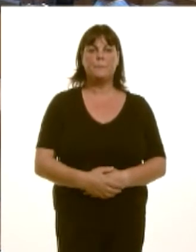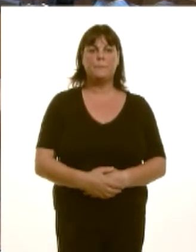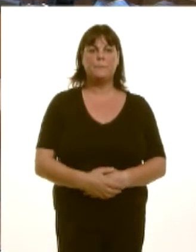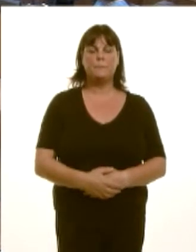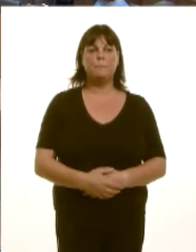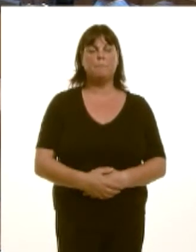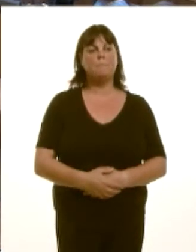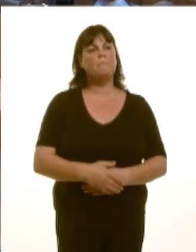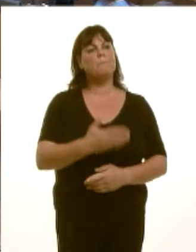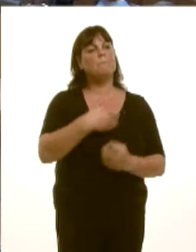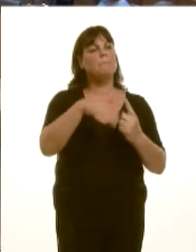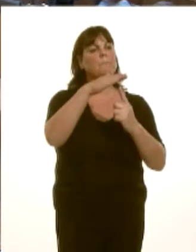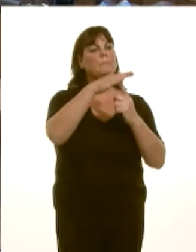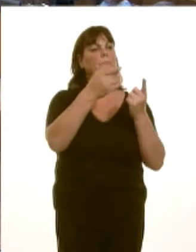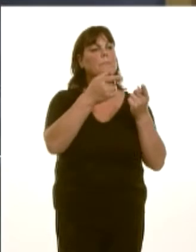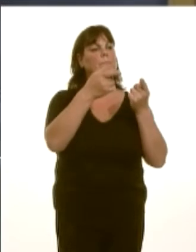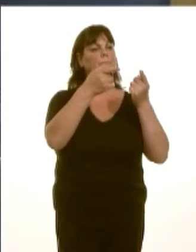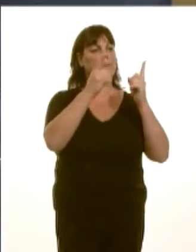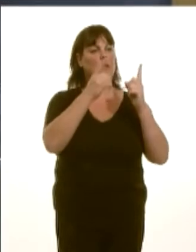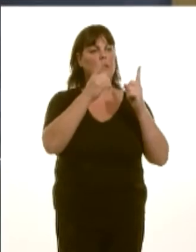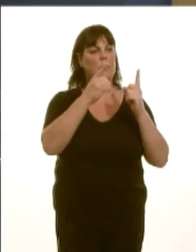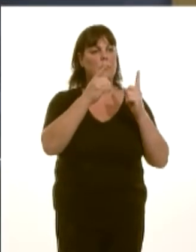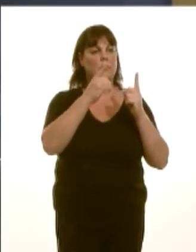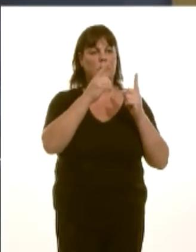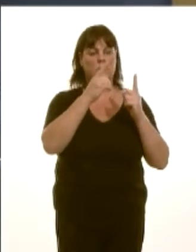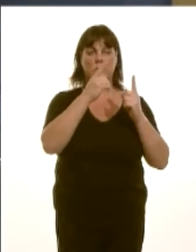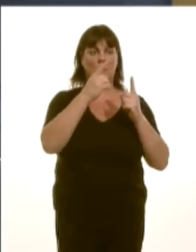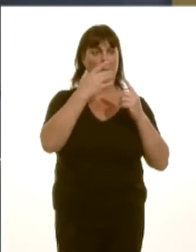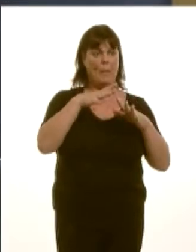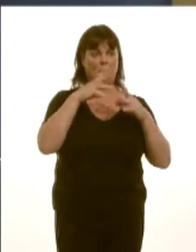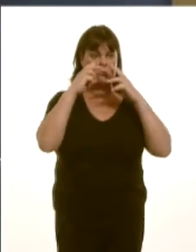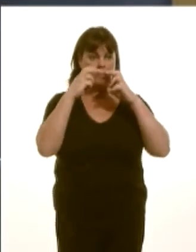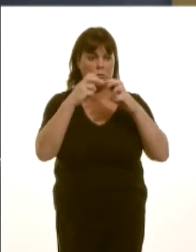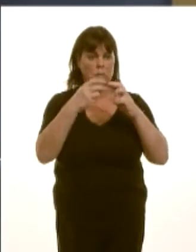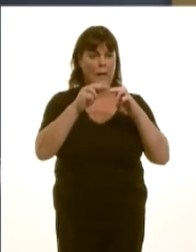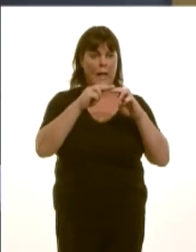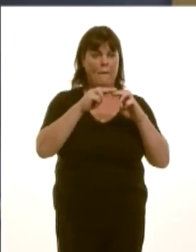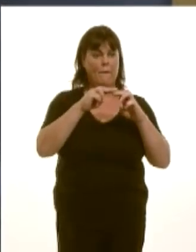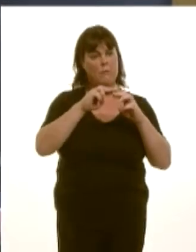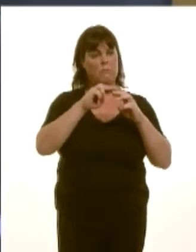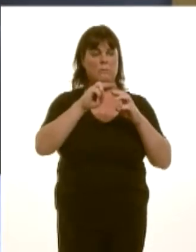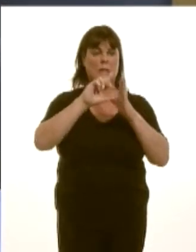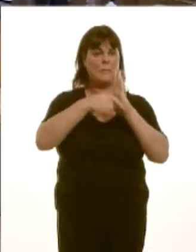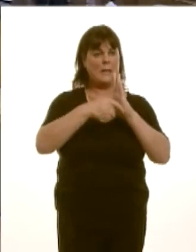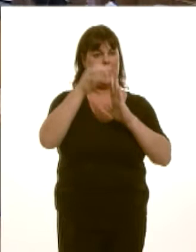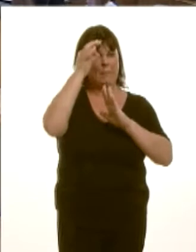Lindsay Whittle: 8. What assessment has the First Minister made of the need to establish the office of a disability commissioner for Wales? OAQ(4)1840(FM) Carwyn Jones: Well, this is a question, I